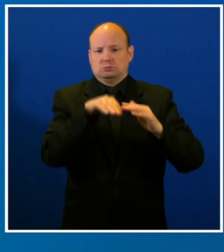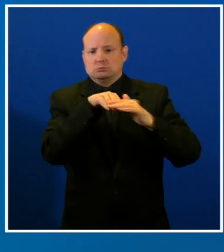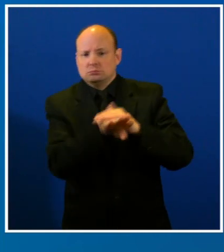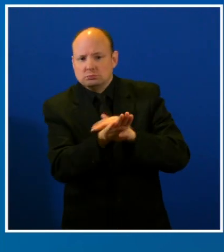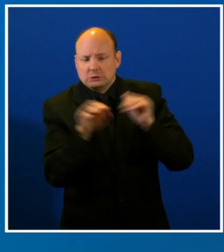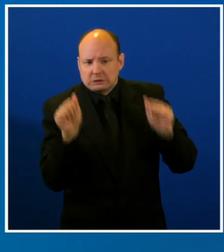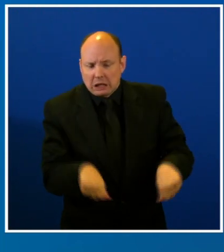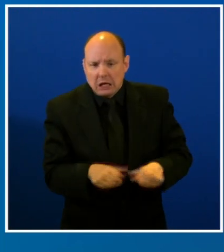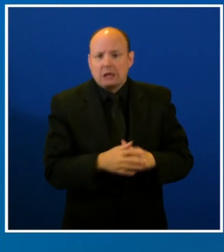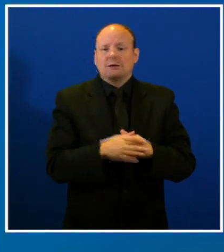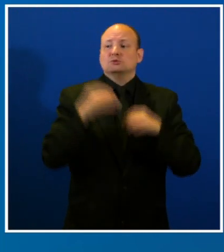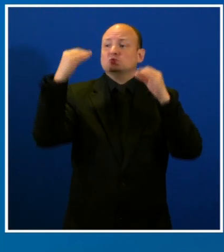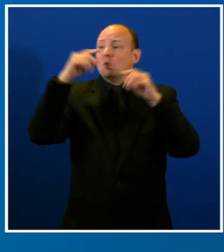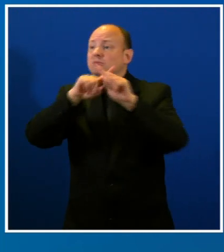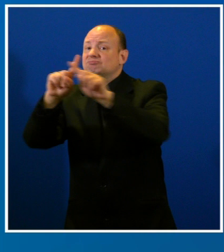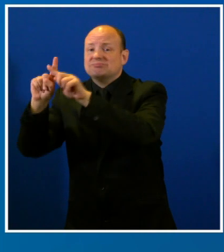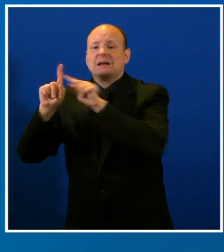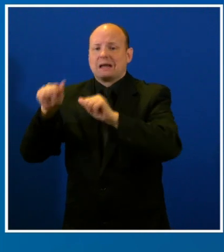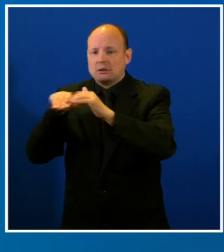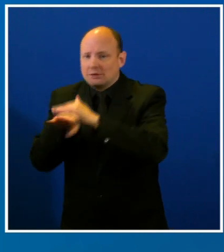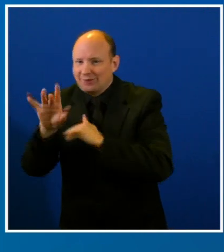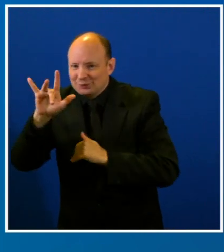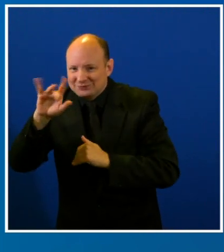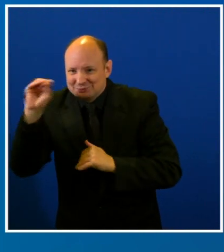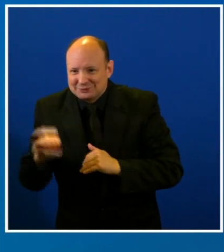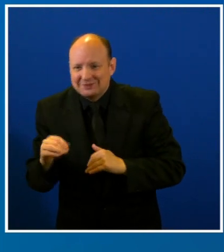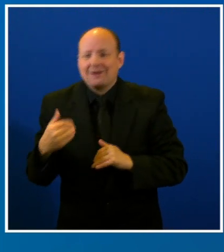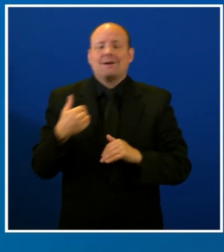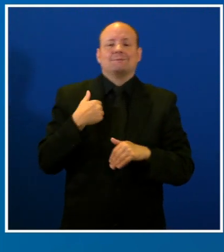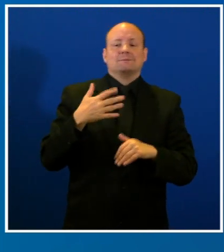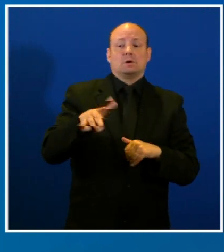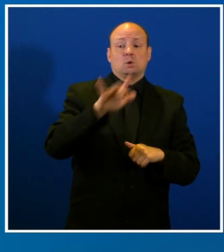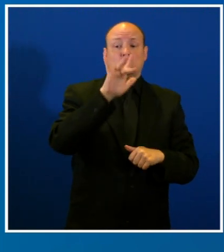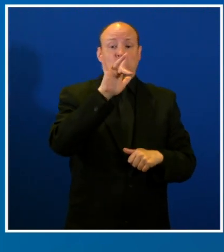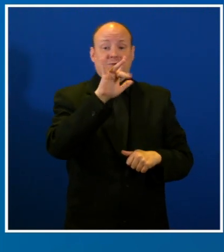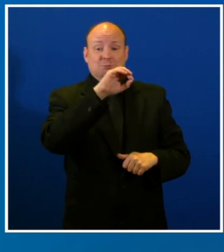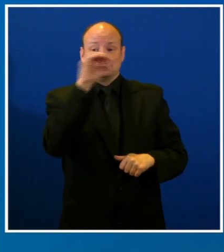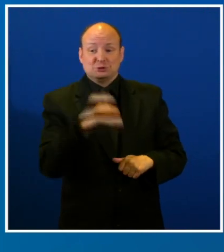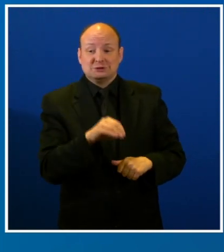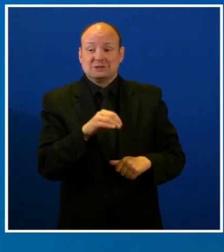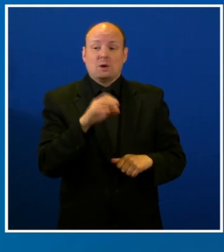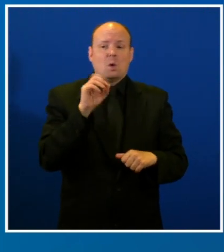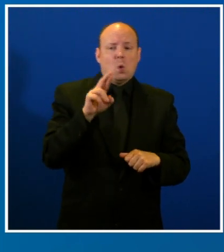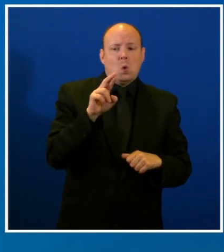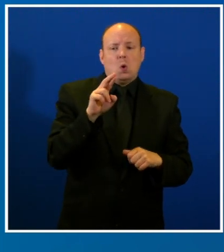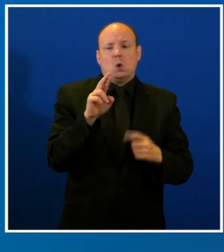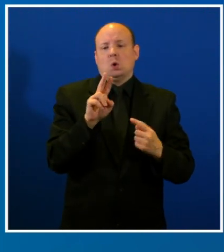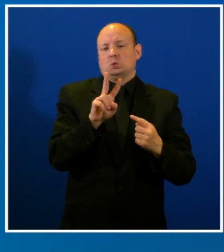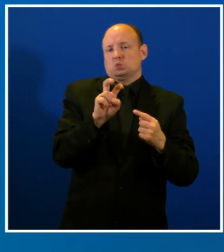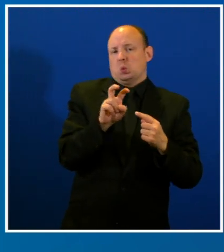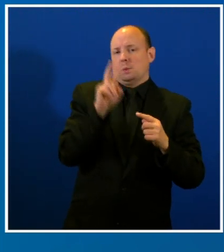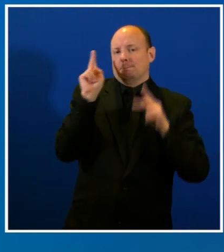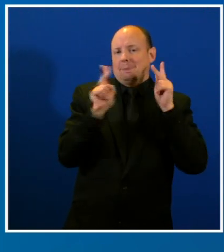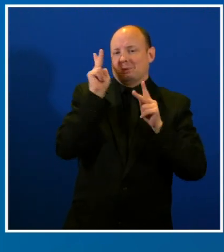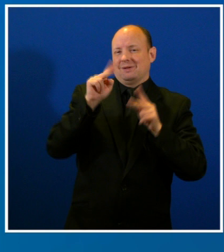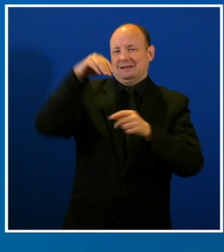Religious services are limited to 25% occupancy and no more than 200 people, whichever is fewer.